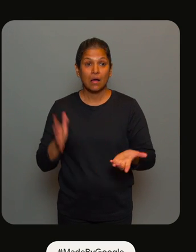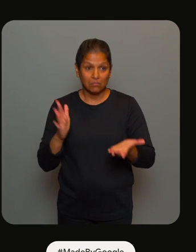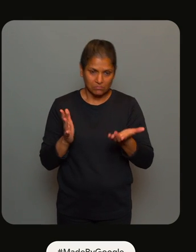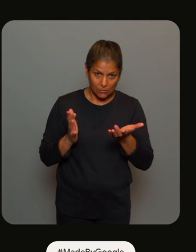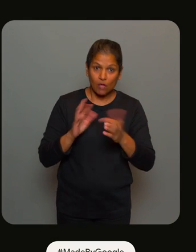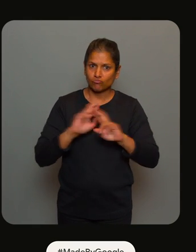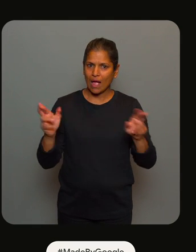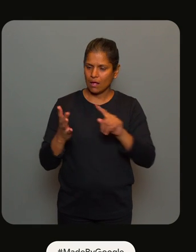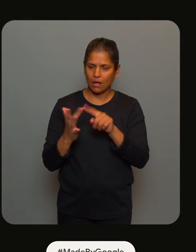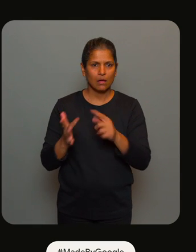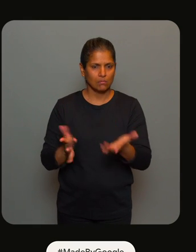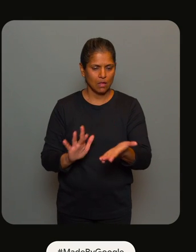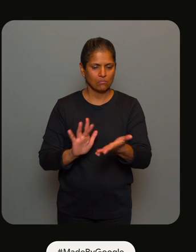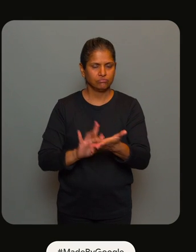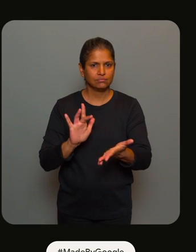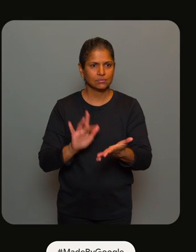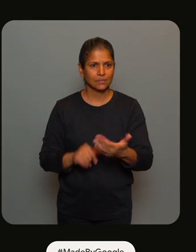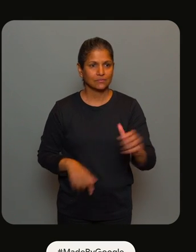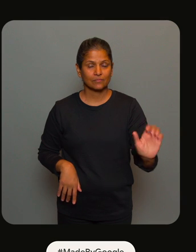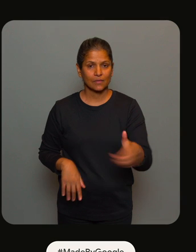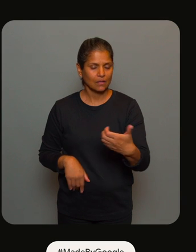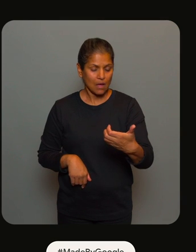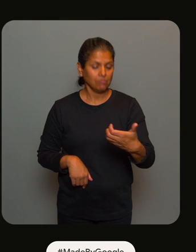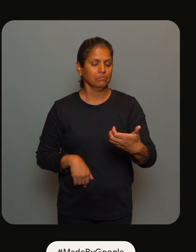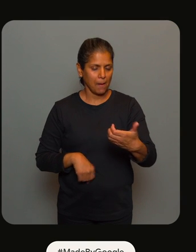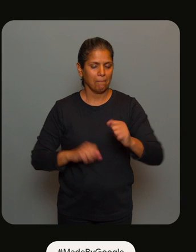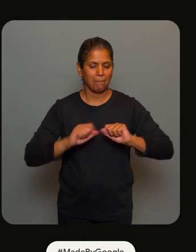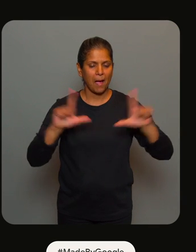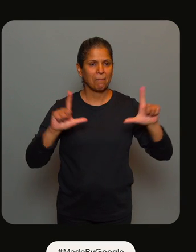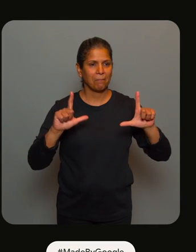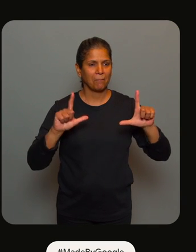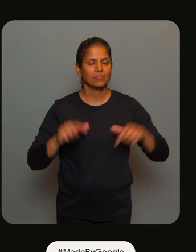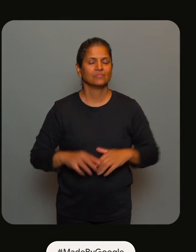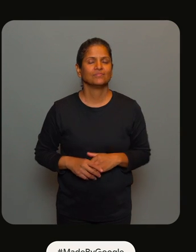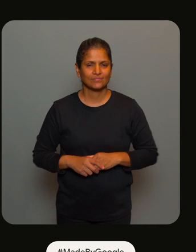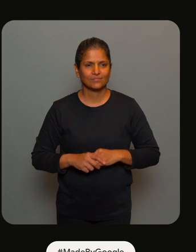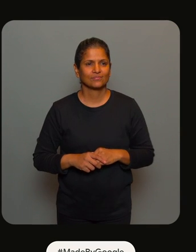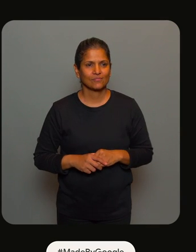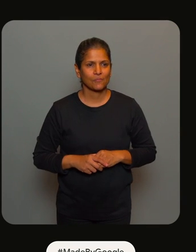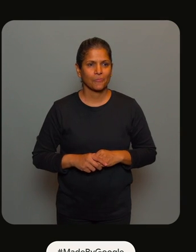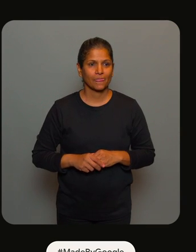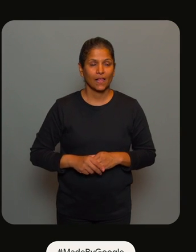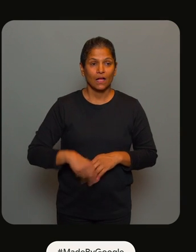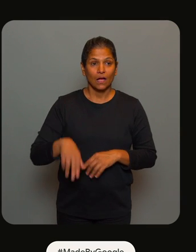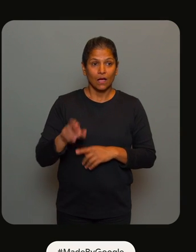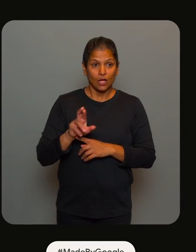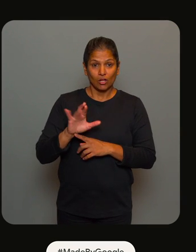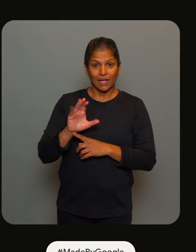phone with a glance. You heard Rick speak earlier about the new Tensor G2